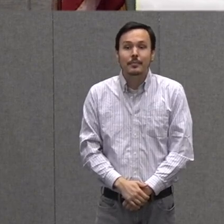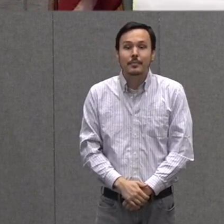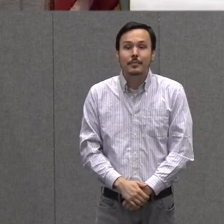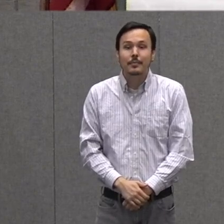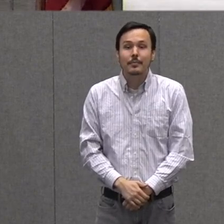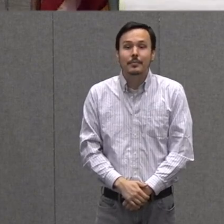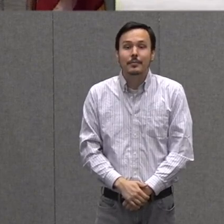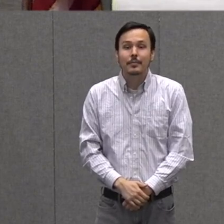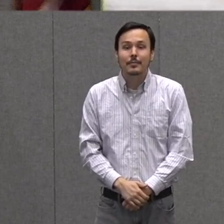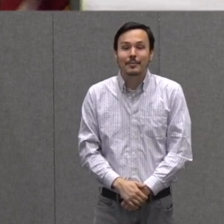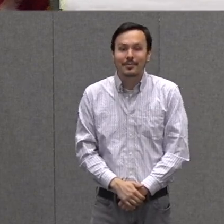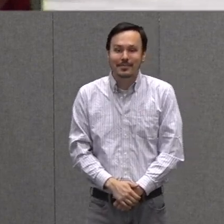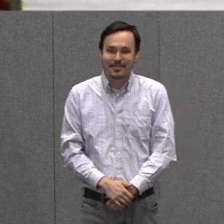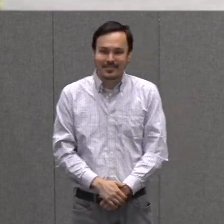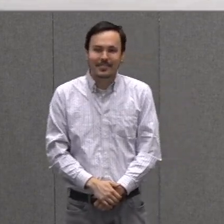Here's our fourth picture.